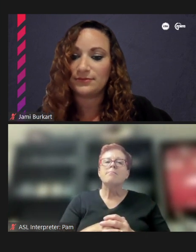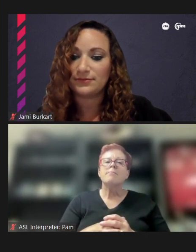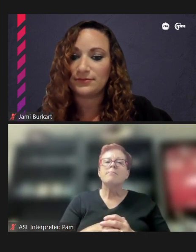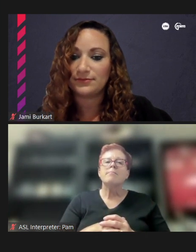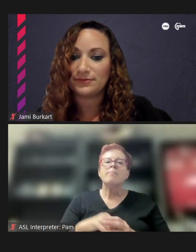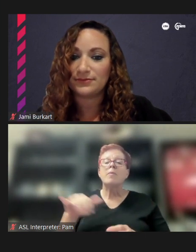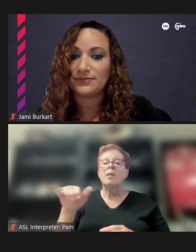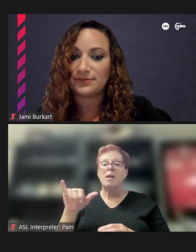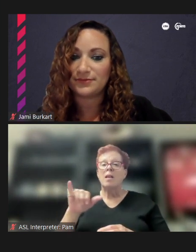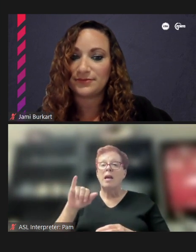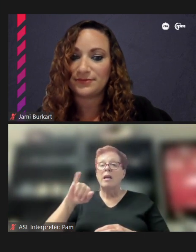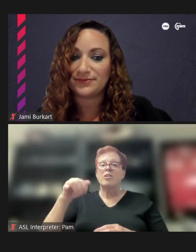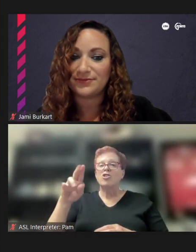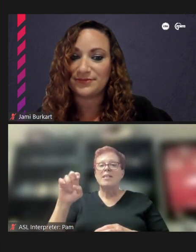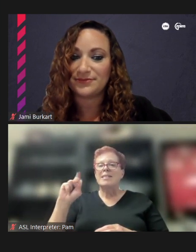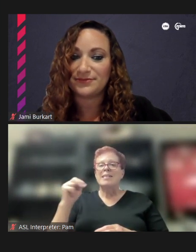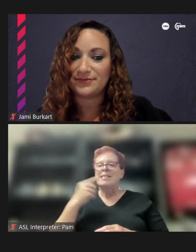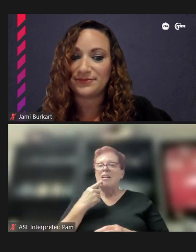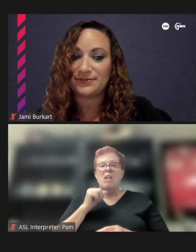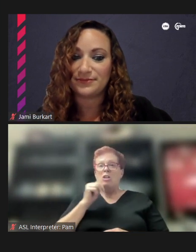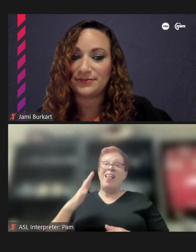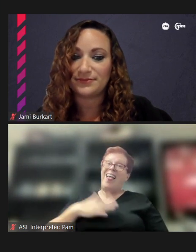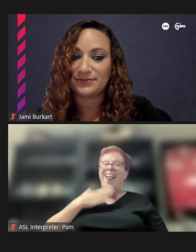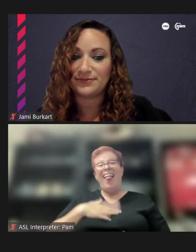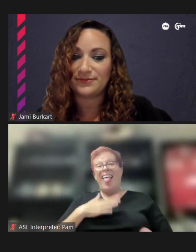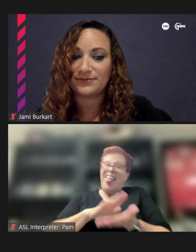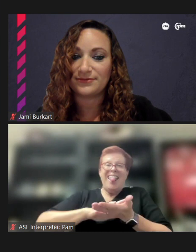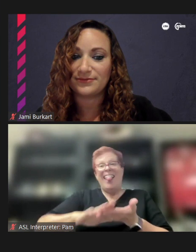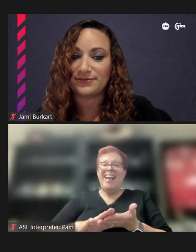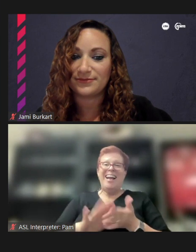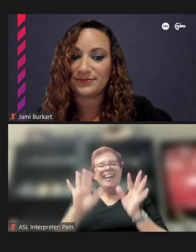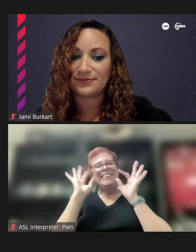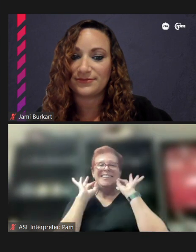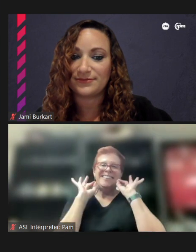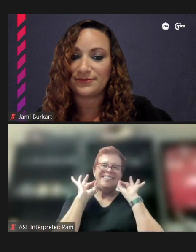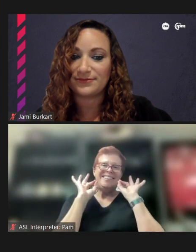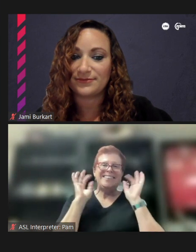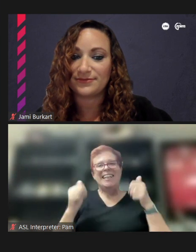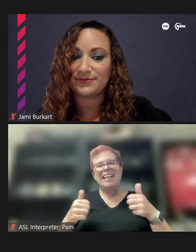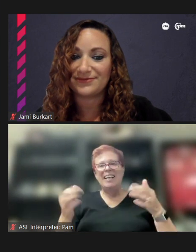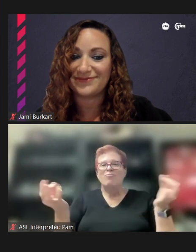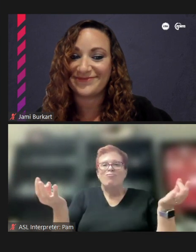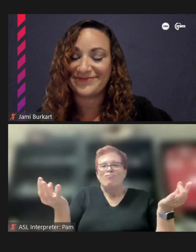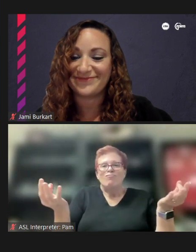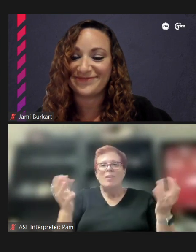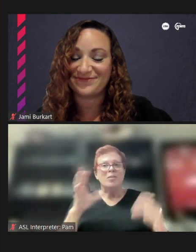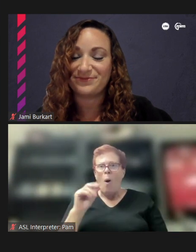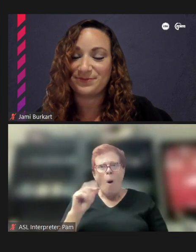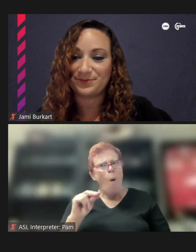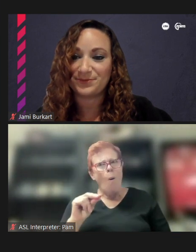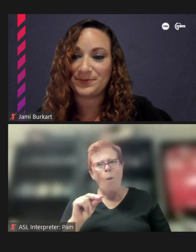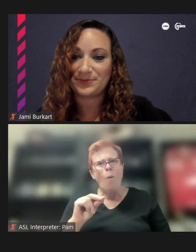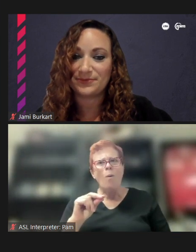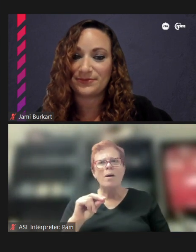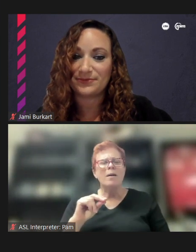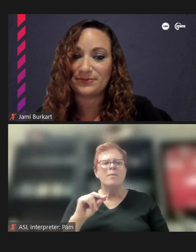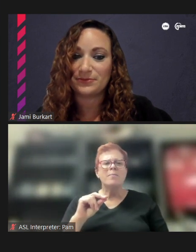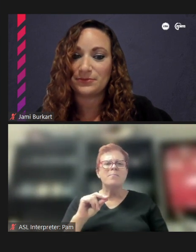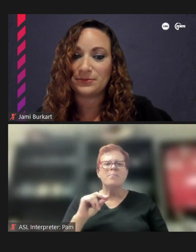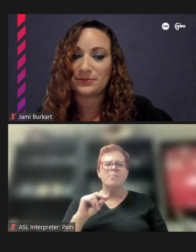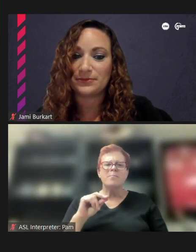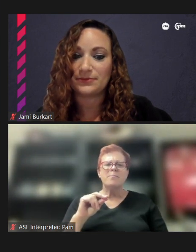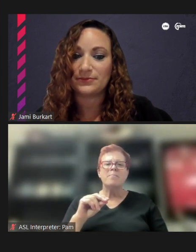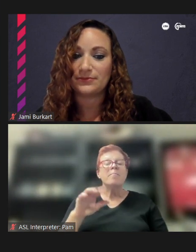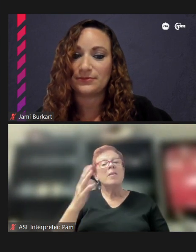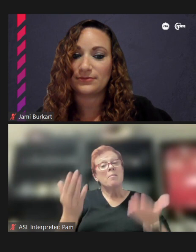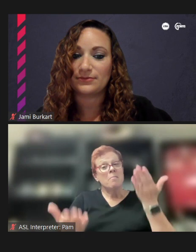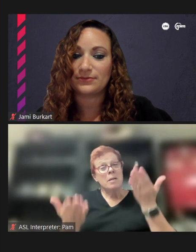happy clappy, joining hands and singing "It's a Small World After All" -- it may be a design that